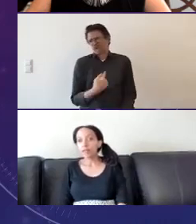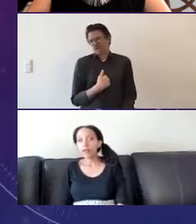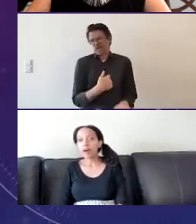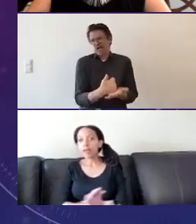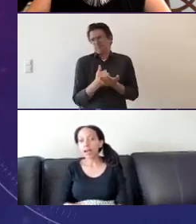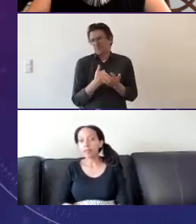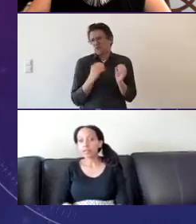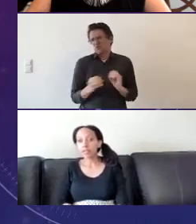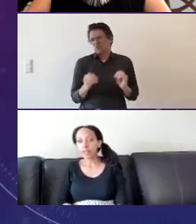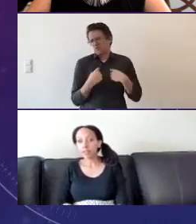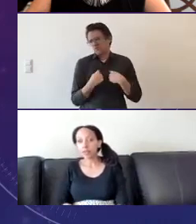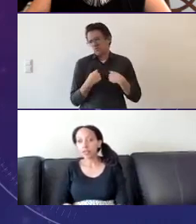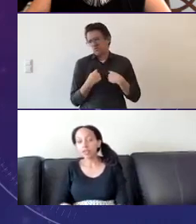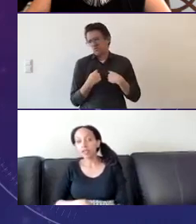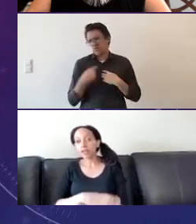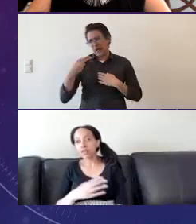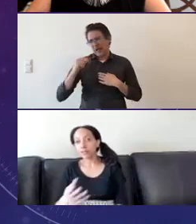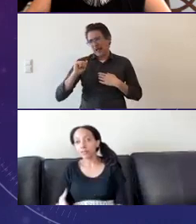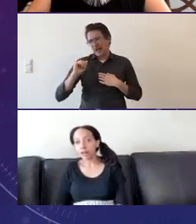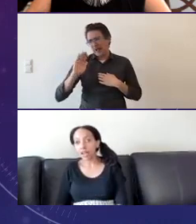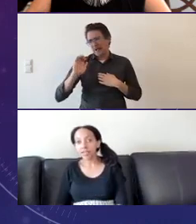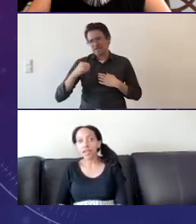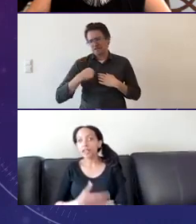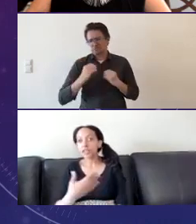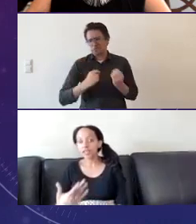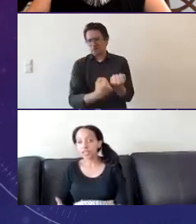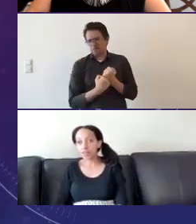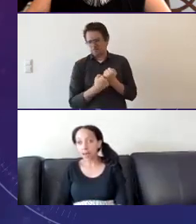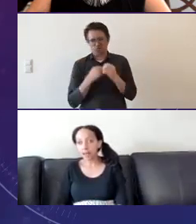are caption settings where you can increase the font change the background